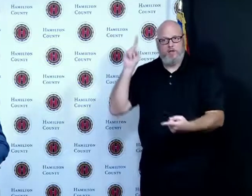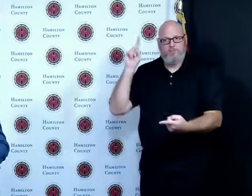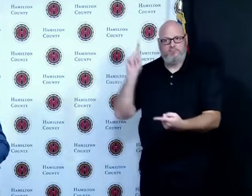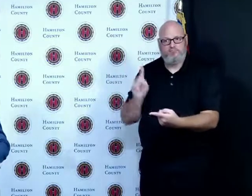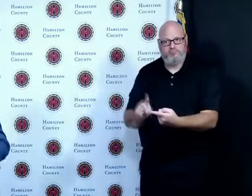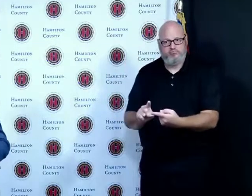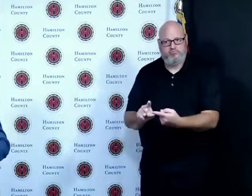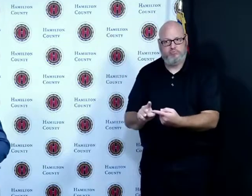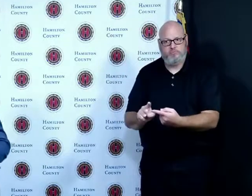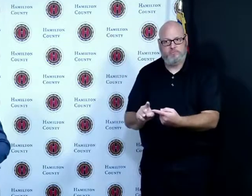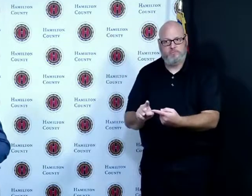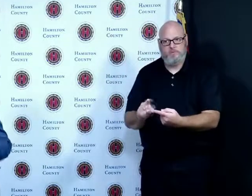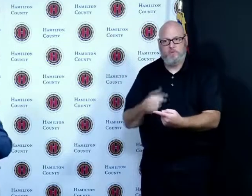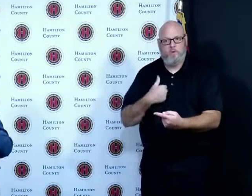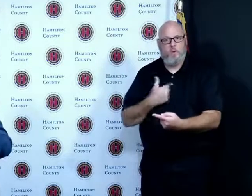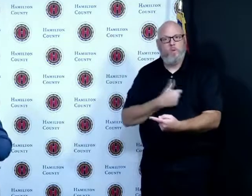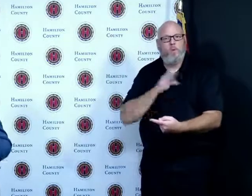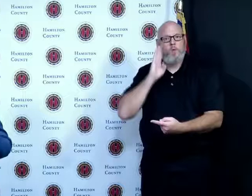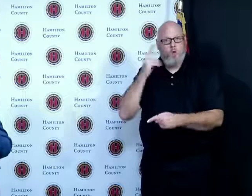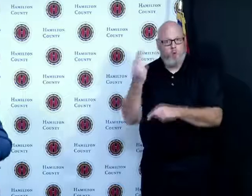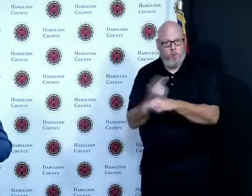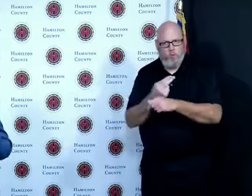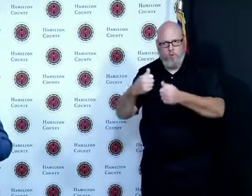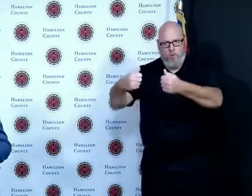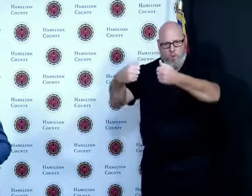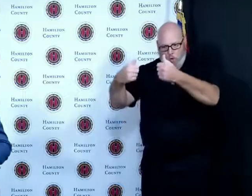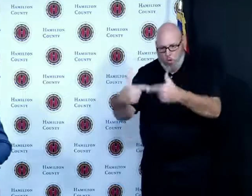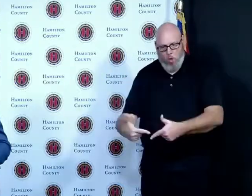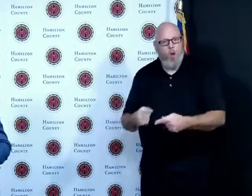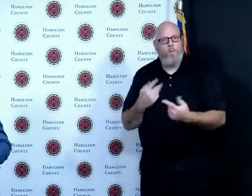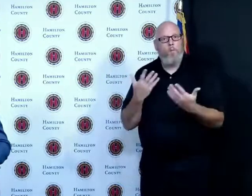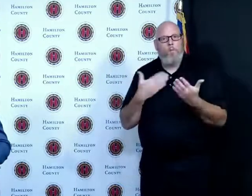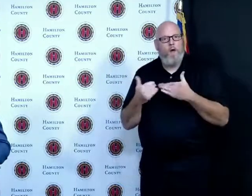as well but this is just showing how quickly the work is happening and we're proud to to be